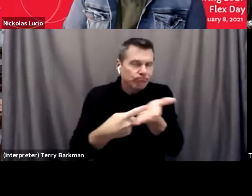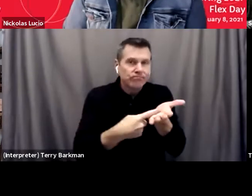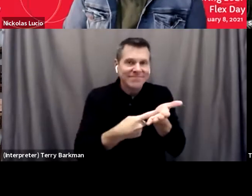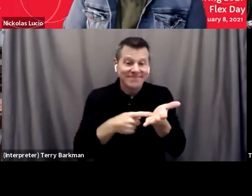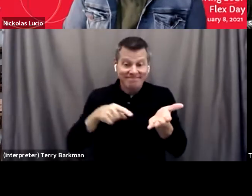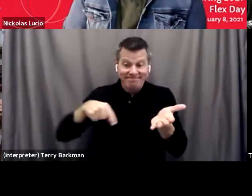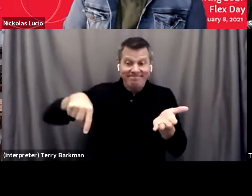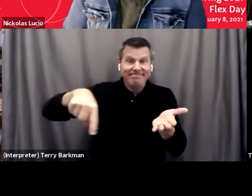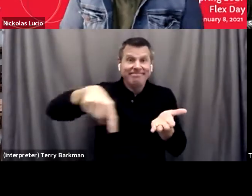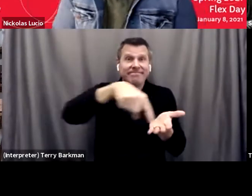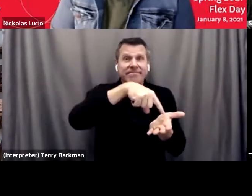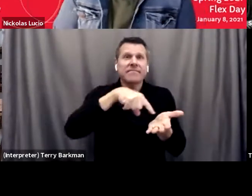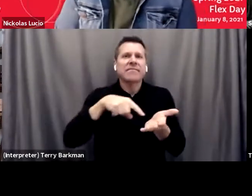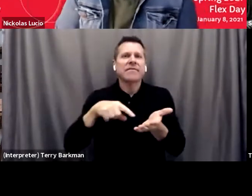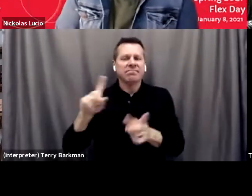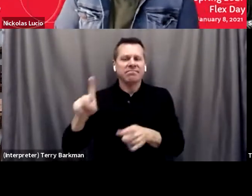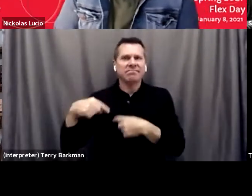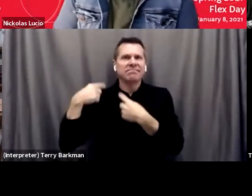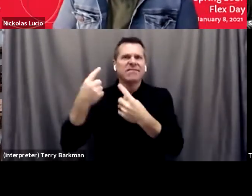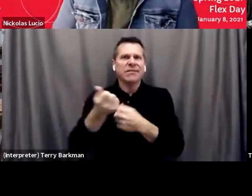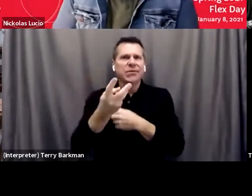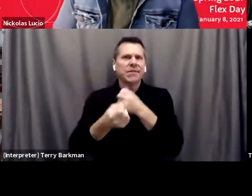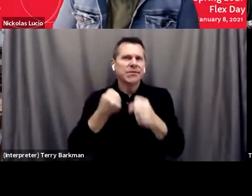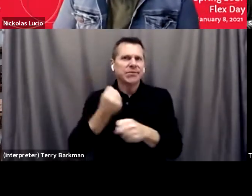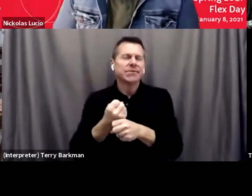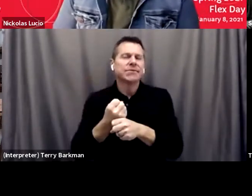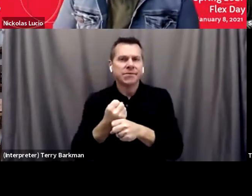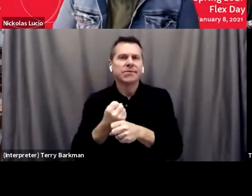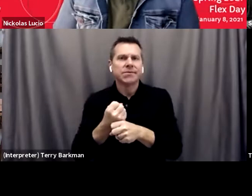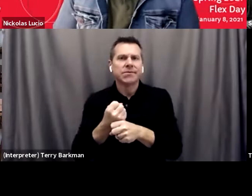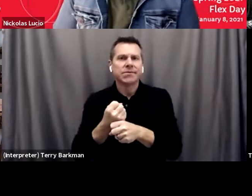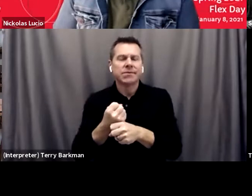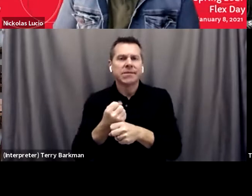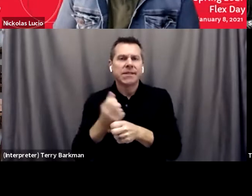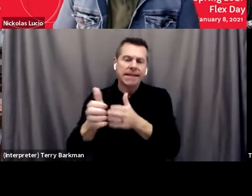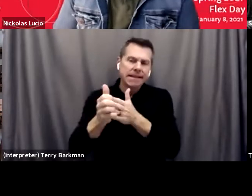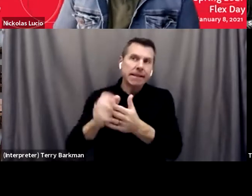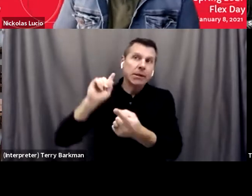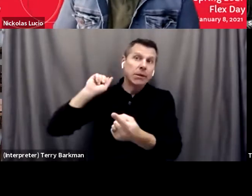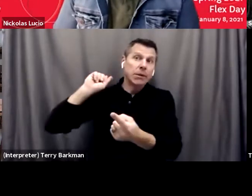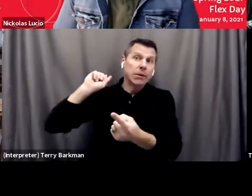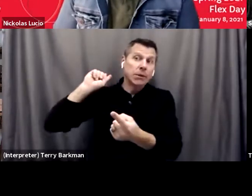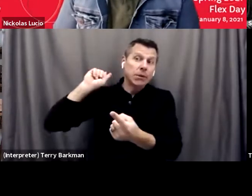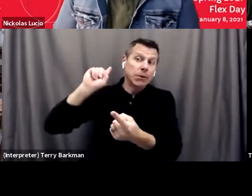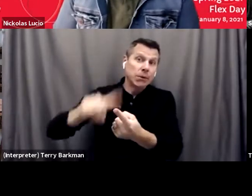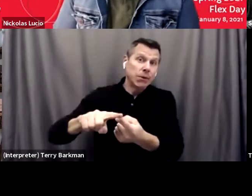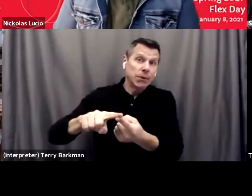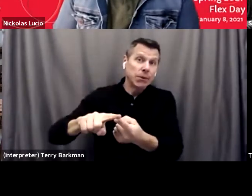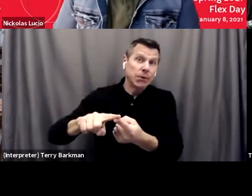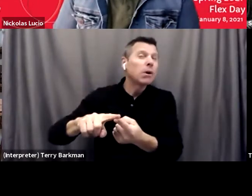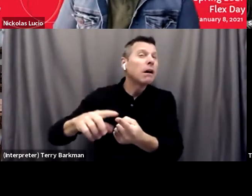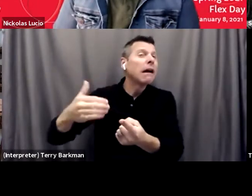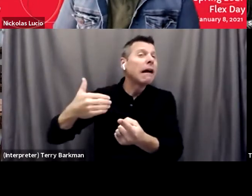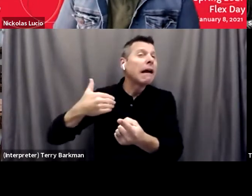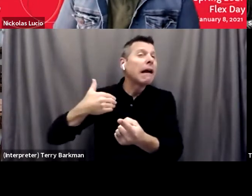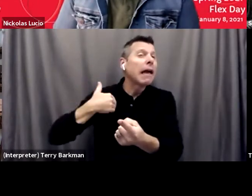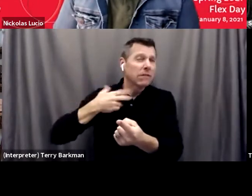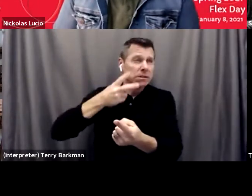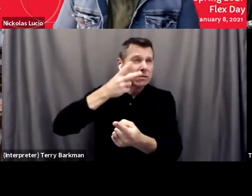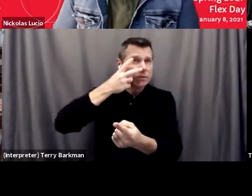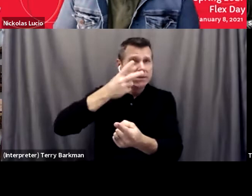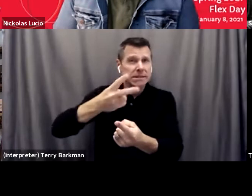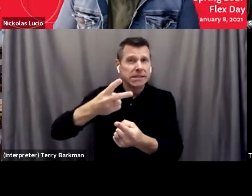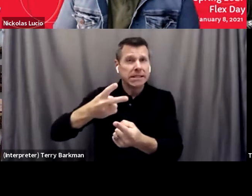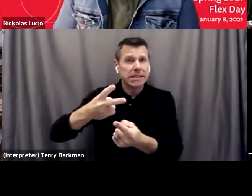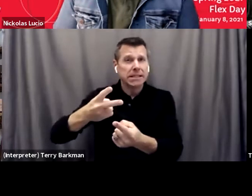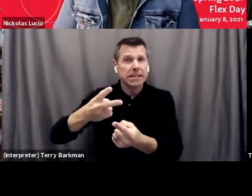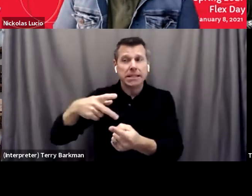that work over the last few years has been led to, let's see. Does everyone have a is everyone able to see the results of the of